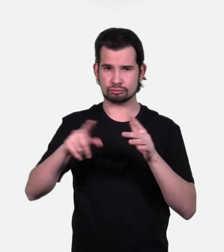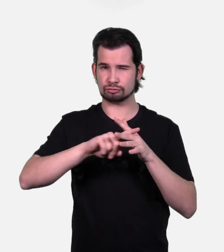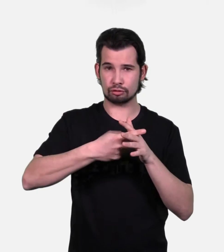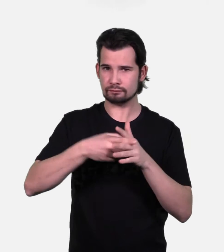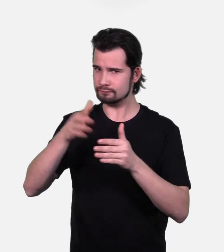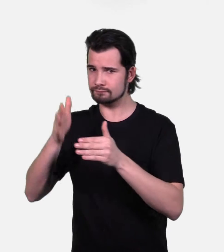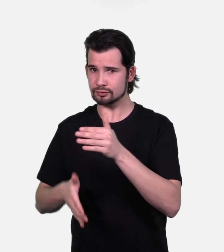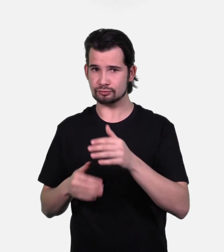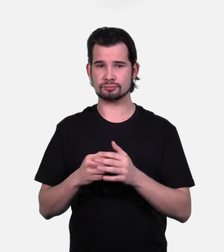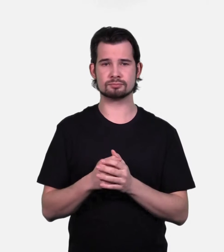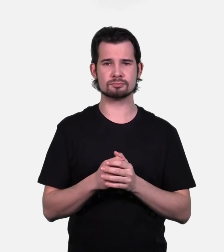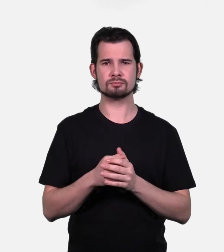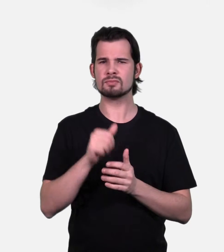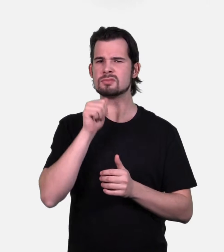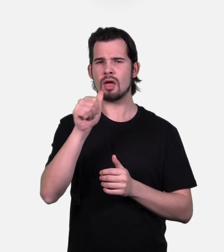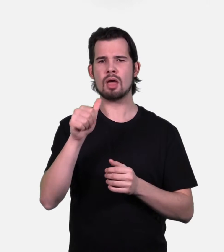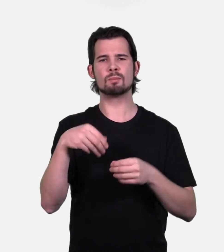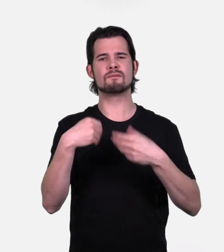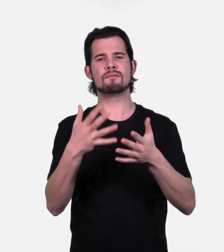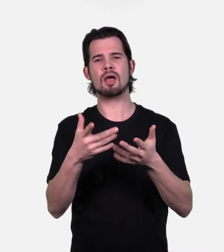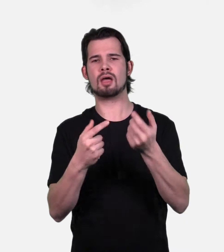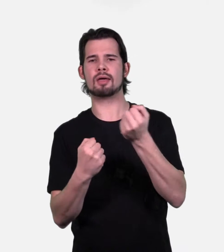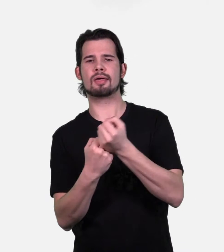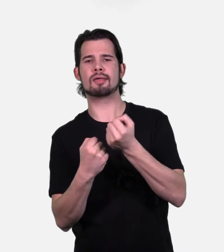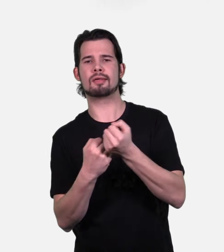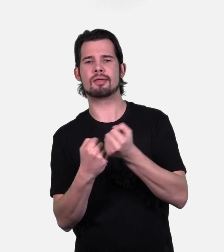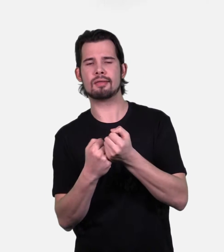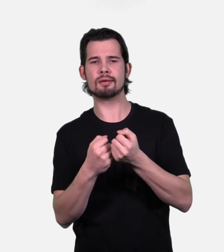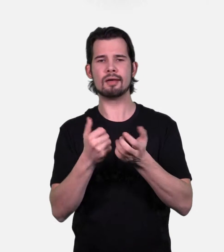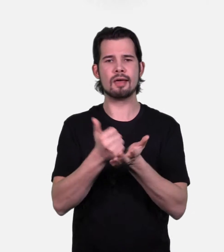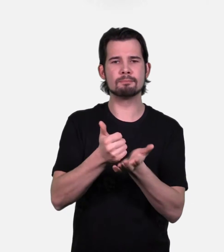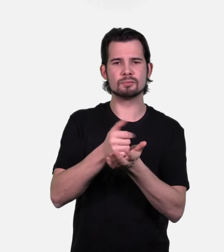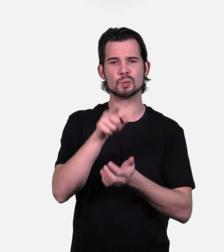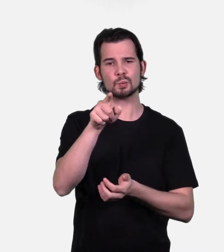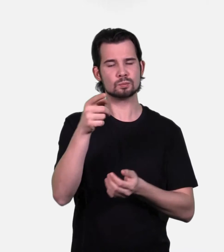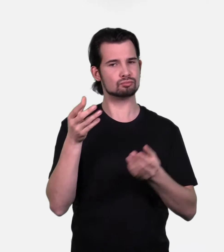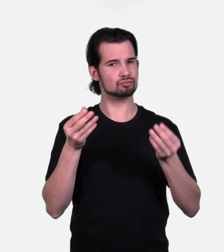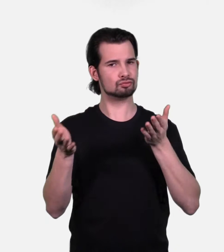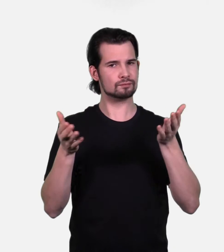and must not provide strategic coaching to individual parties.